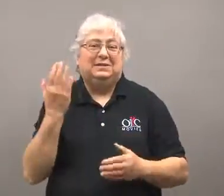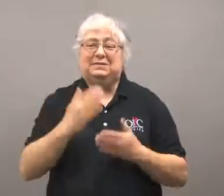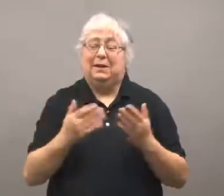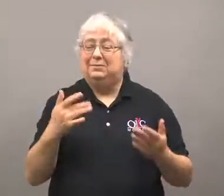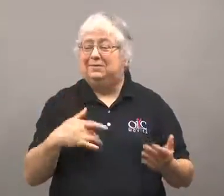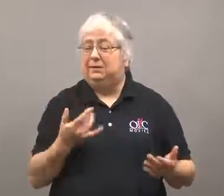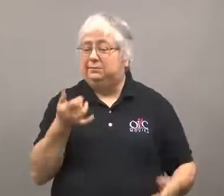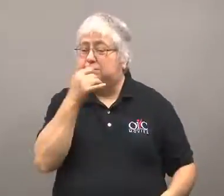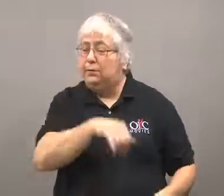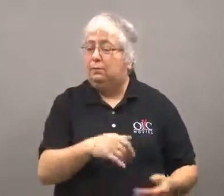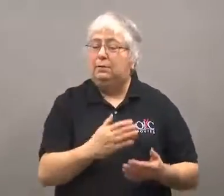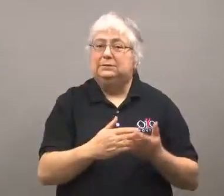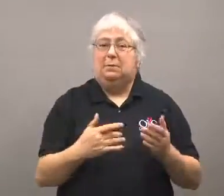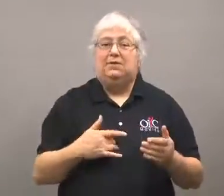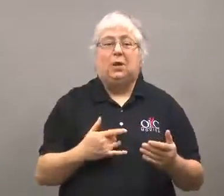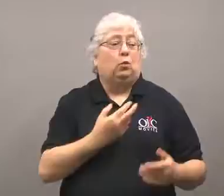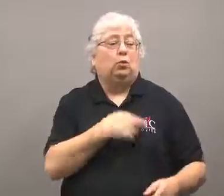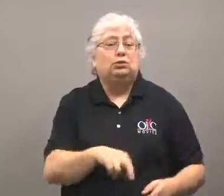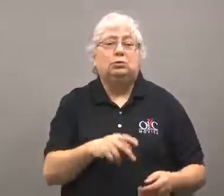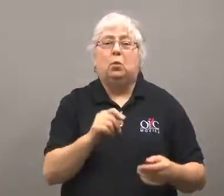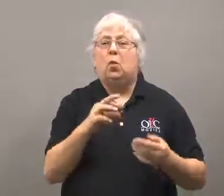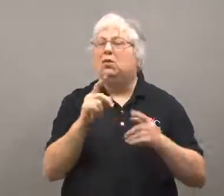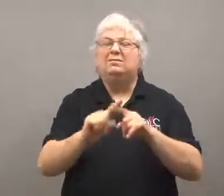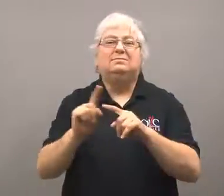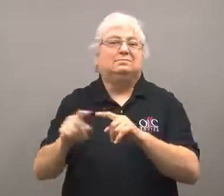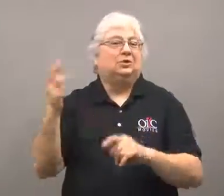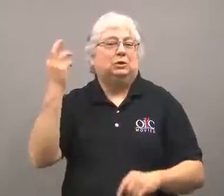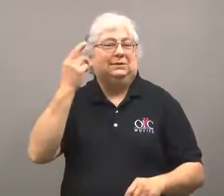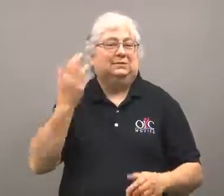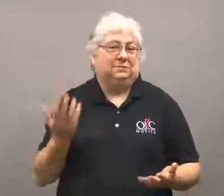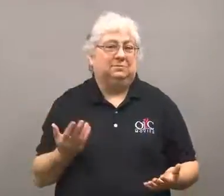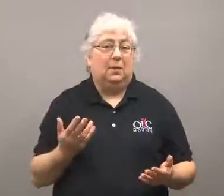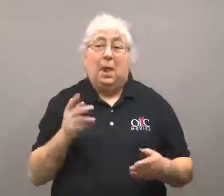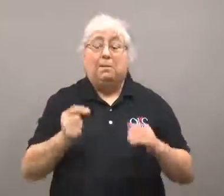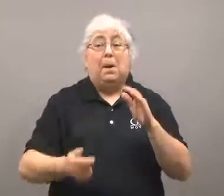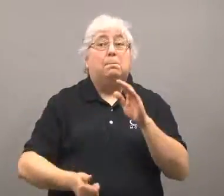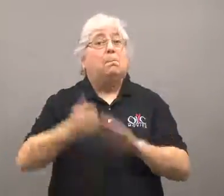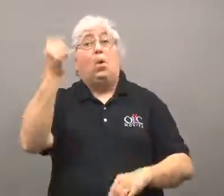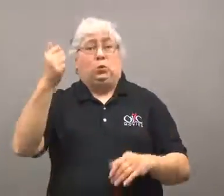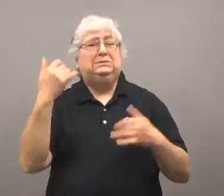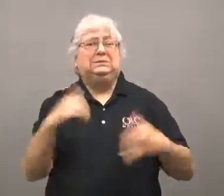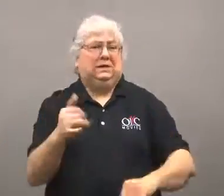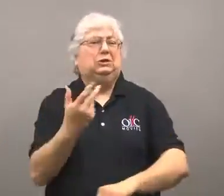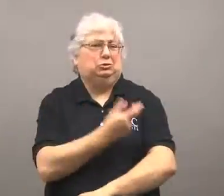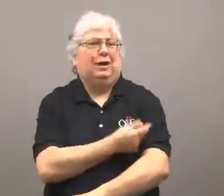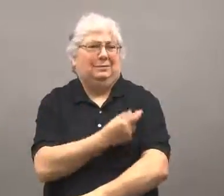Some don't think it's important, others don't for religious reasons, and so on.